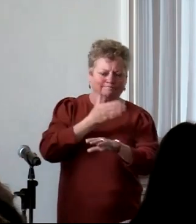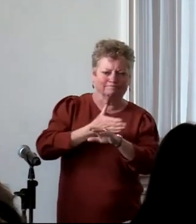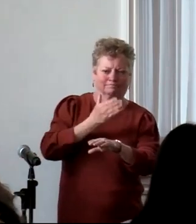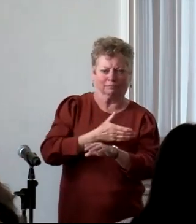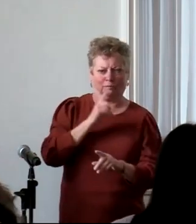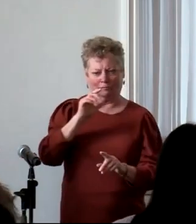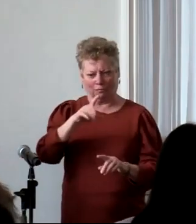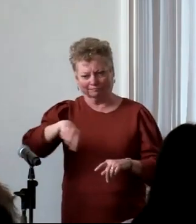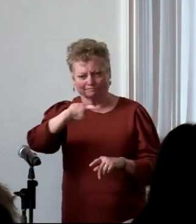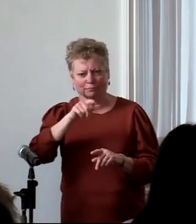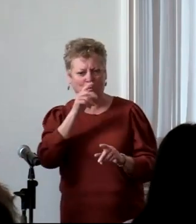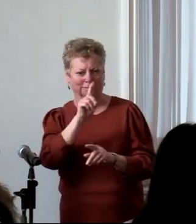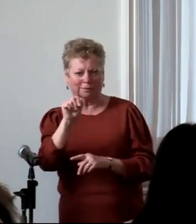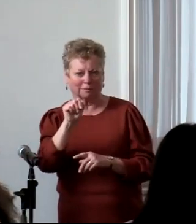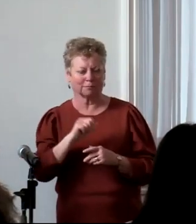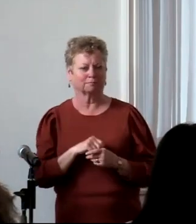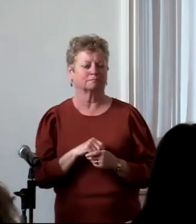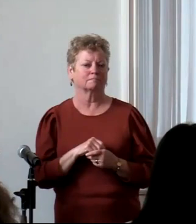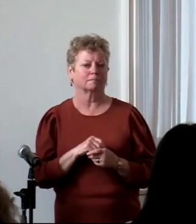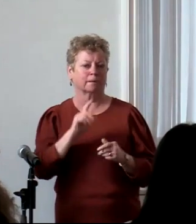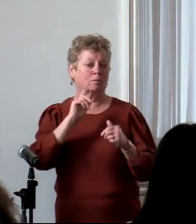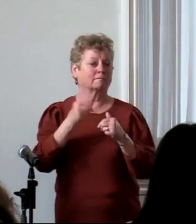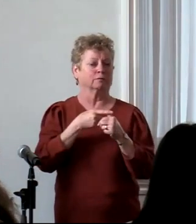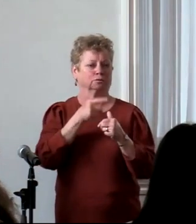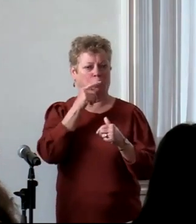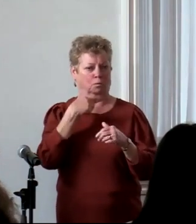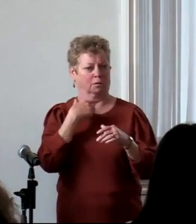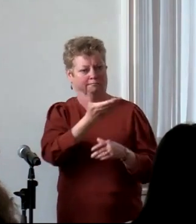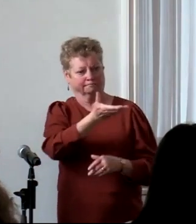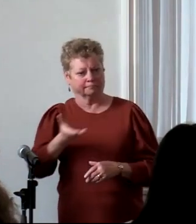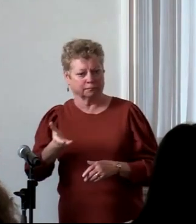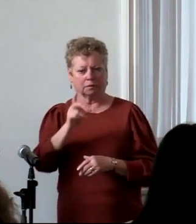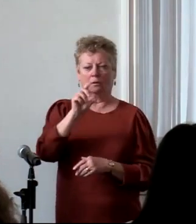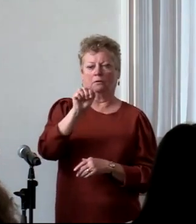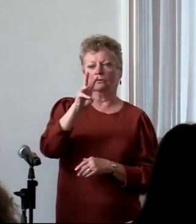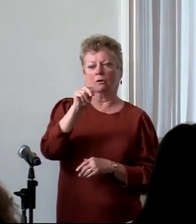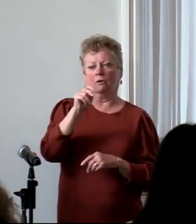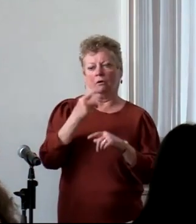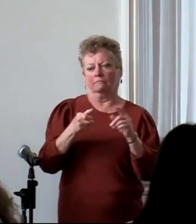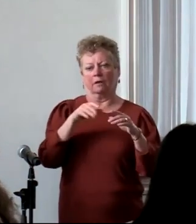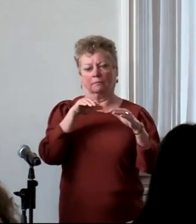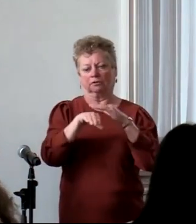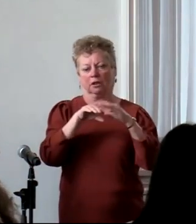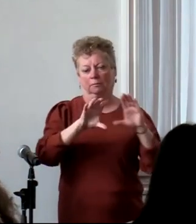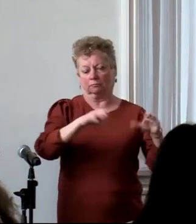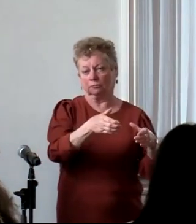To start us off, I am going to invite Dawn from the Accessibility Directorate